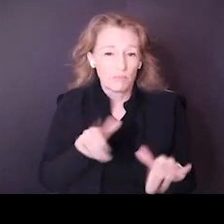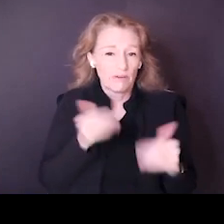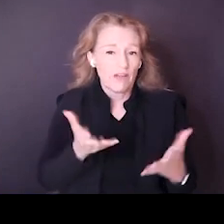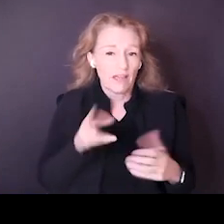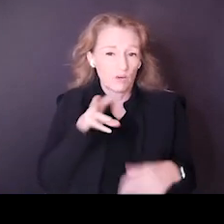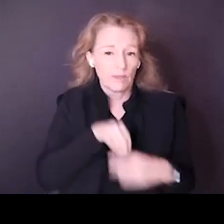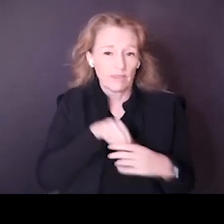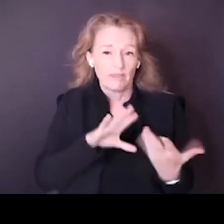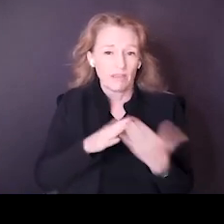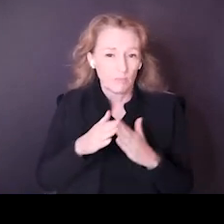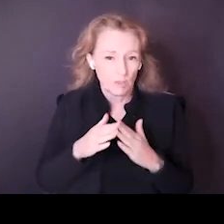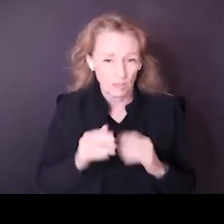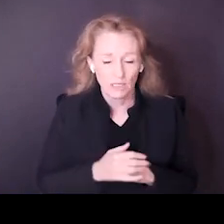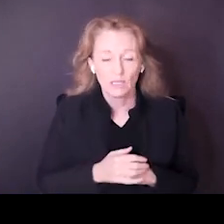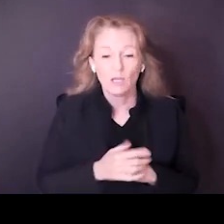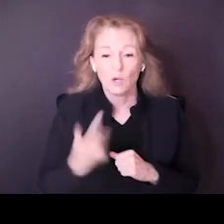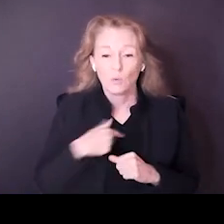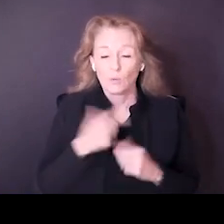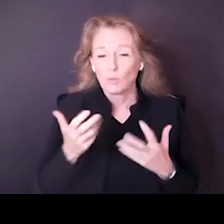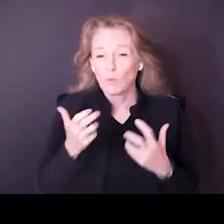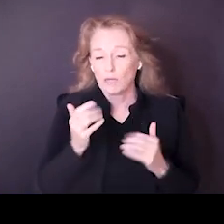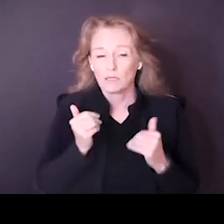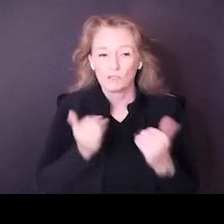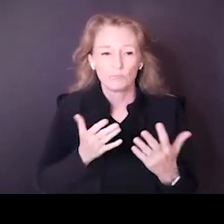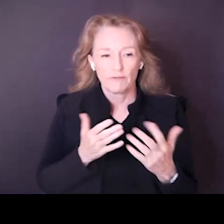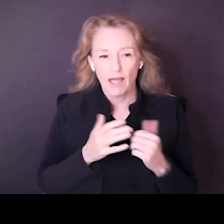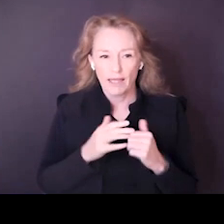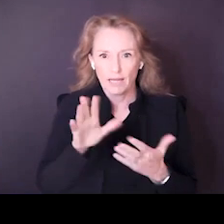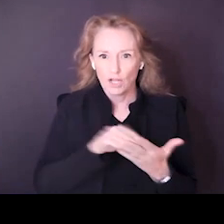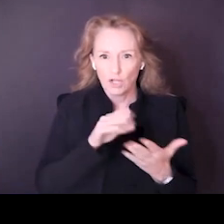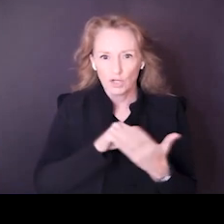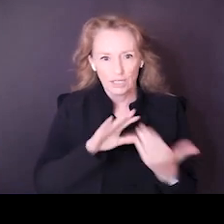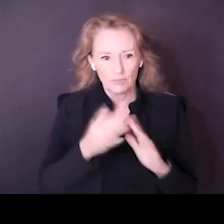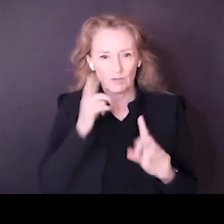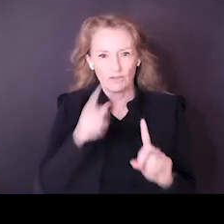WE WANTED TO PROVIDE A LEARNING COMMUNITY FOR THEM WHERE PEER SUPPORT SPECIALIST